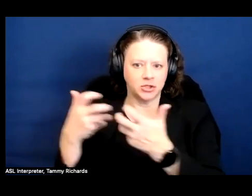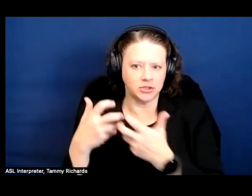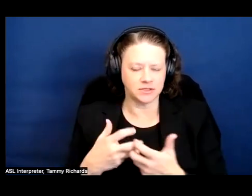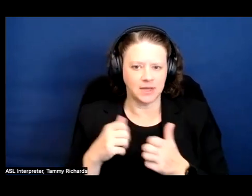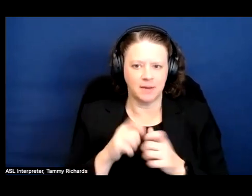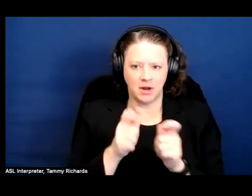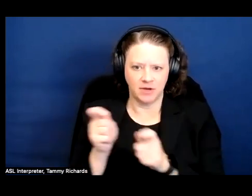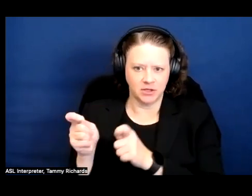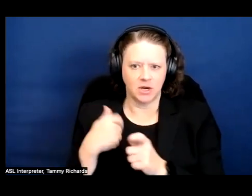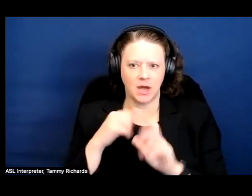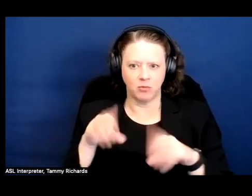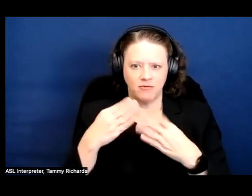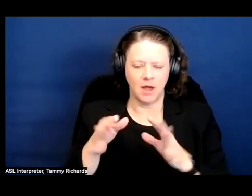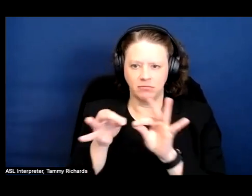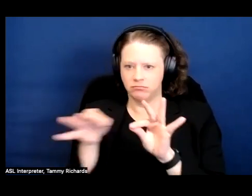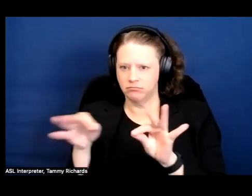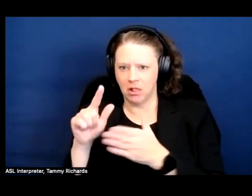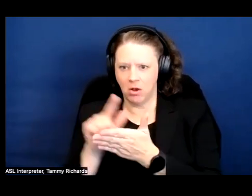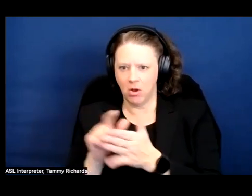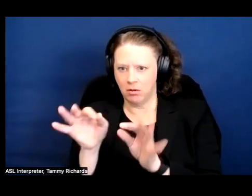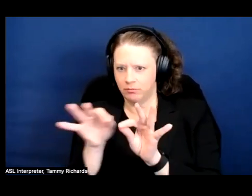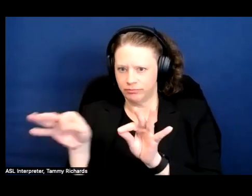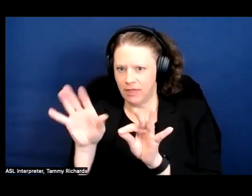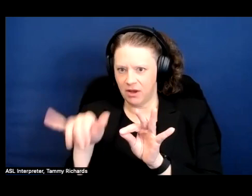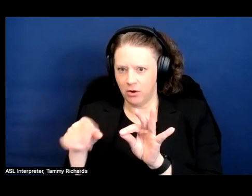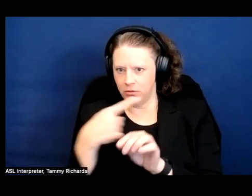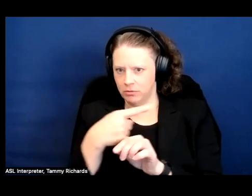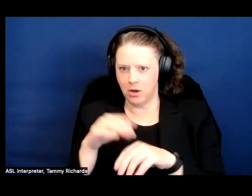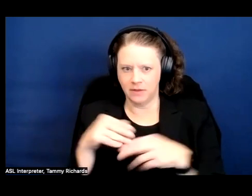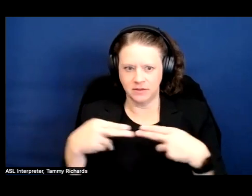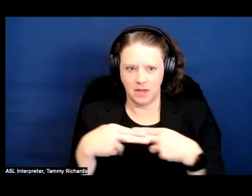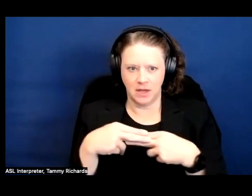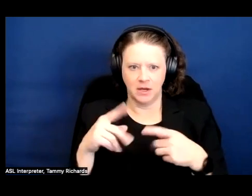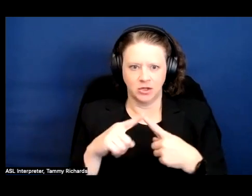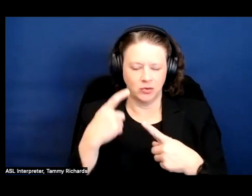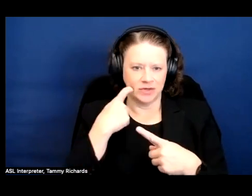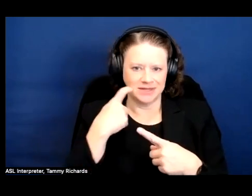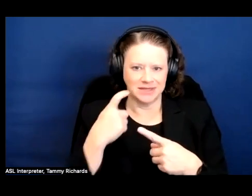And also, of course there may be local laws that could be applicable in your area.